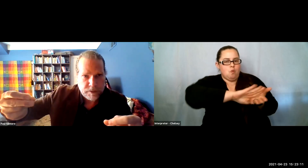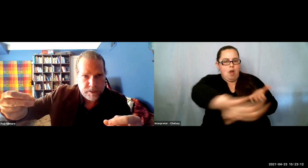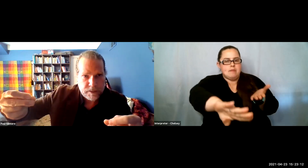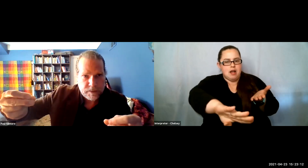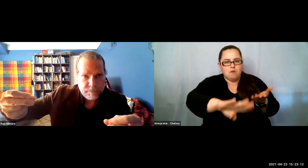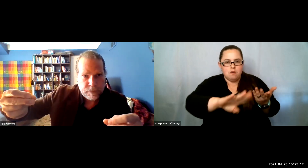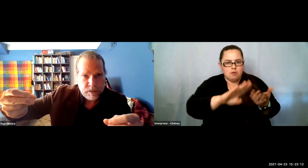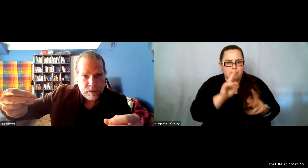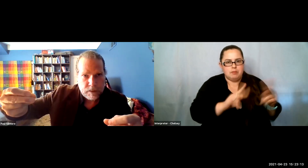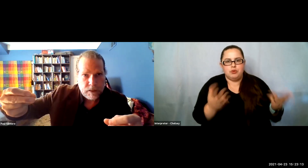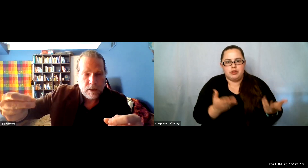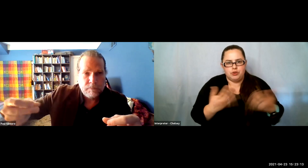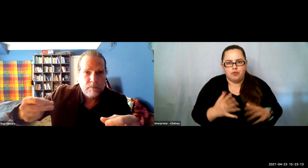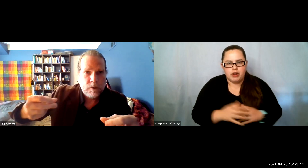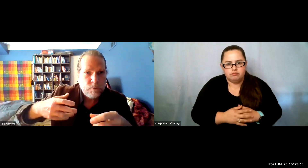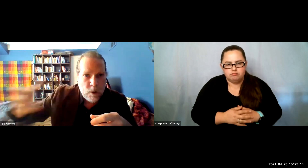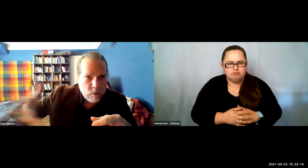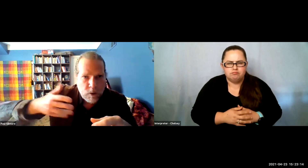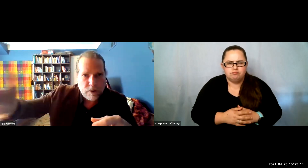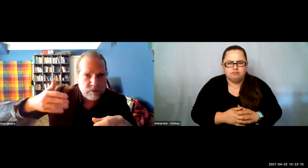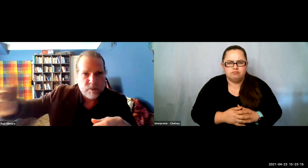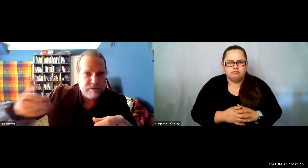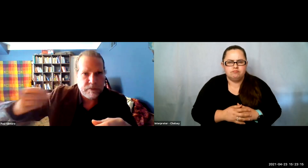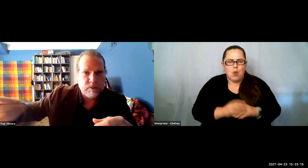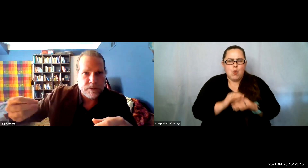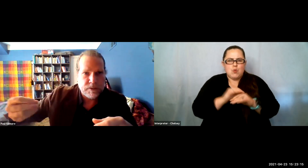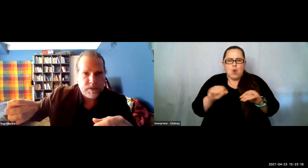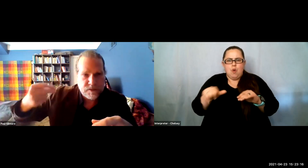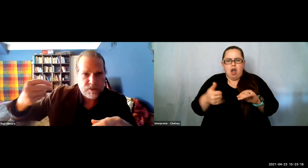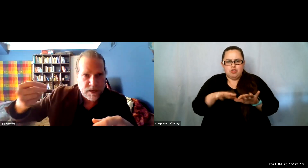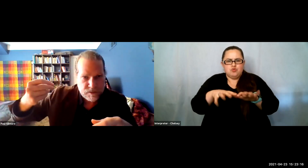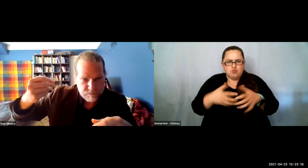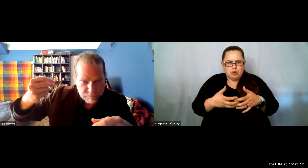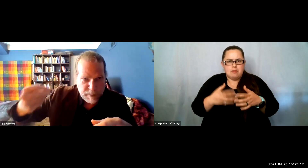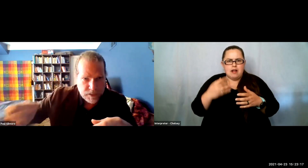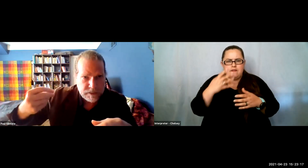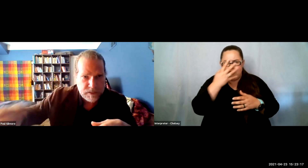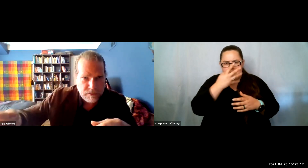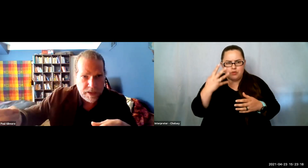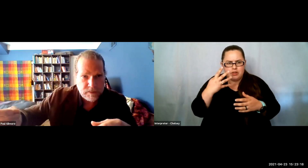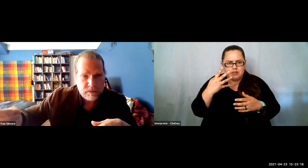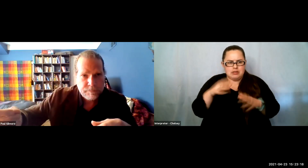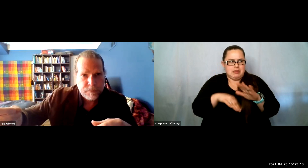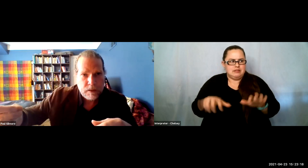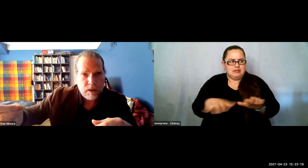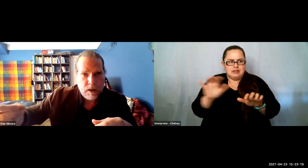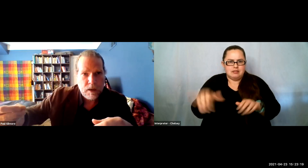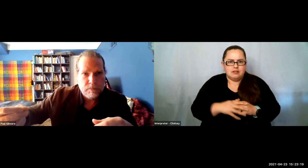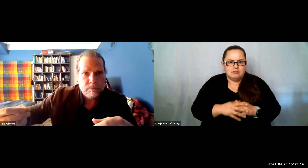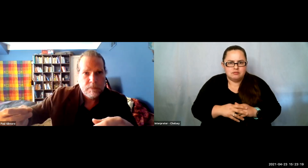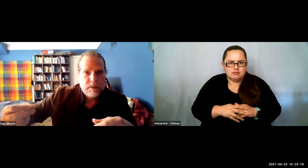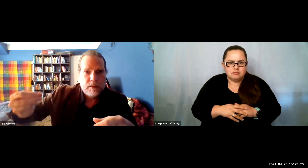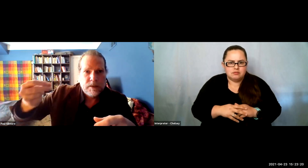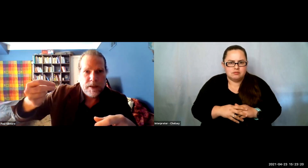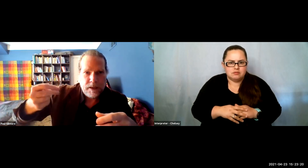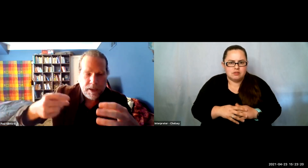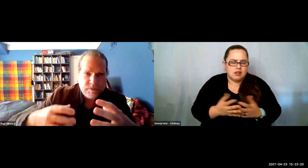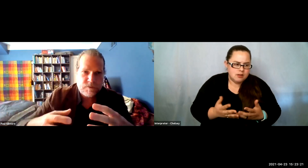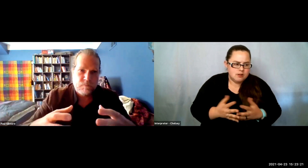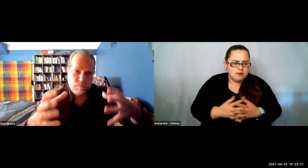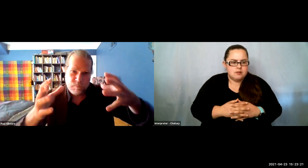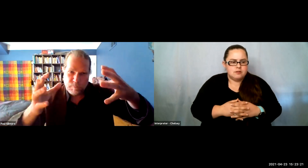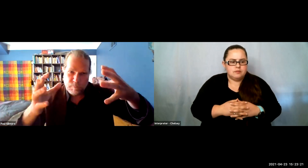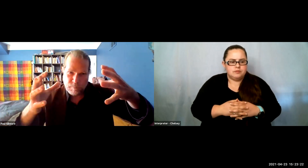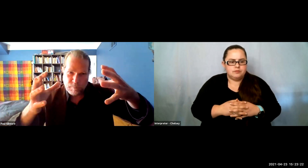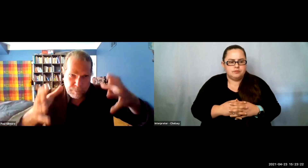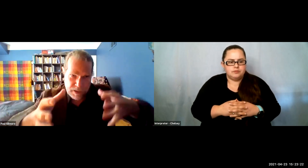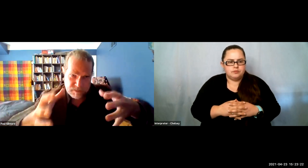are here. No other group of immigrants has, has basically done that. And except that